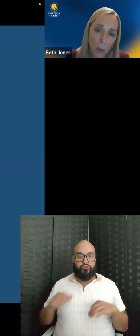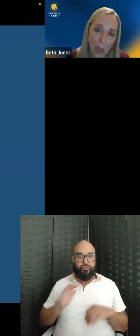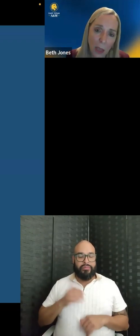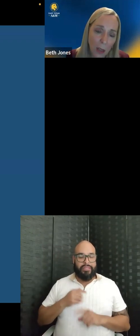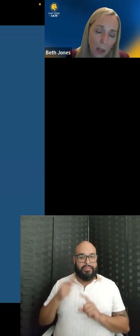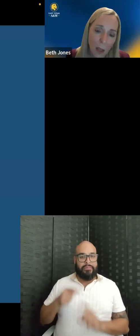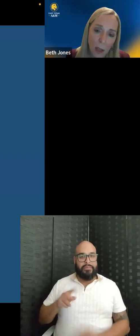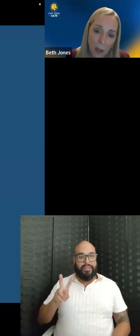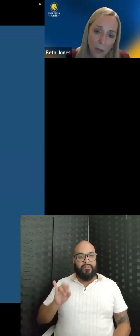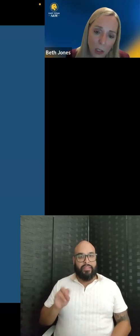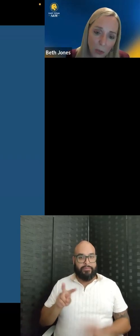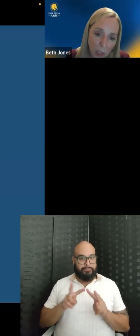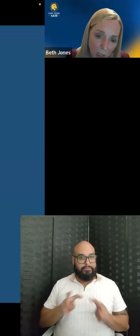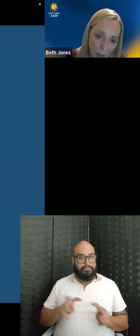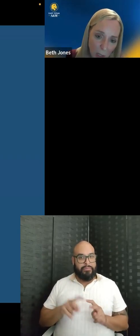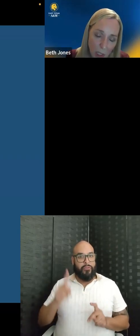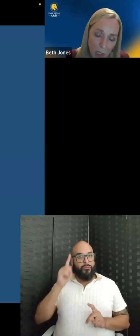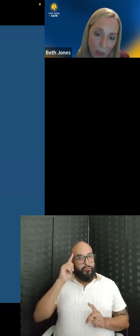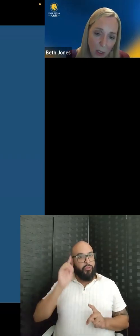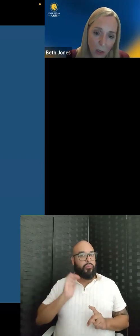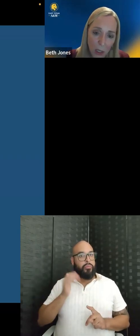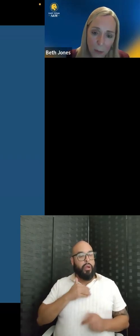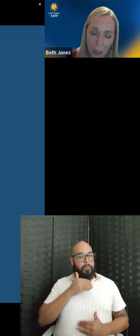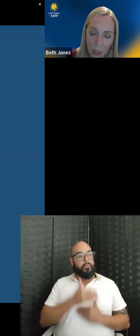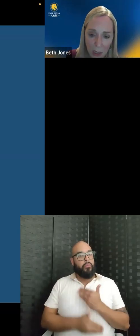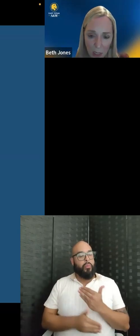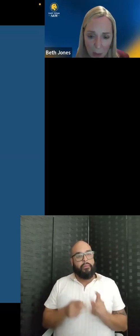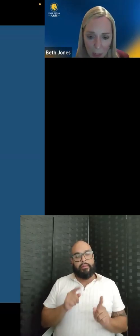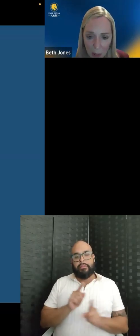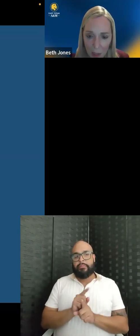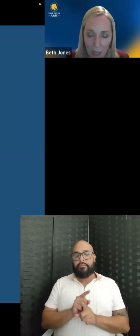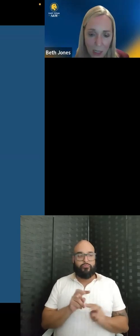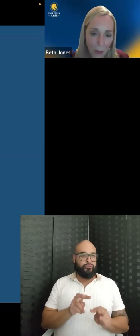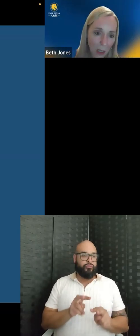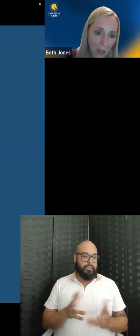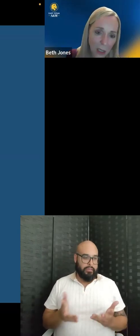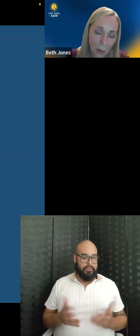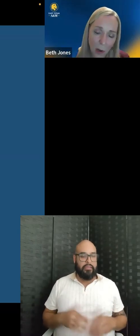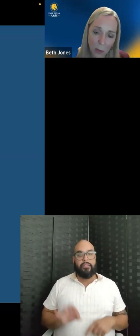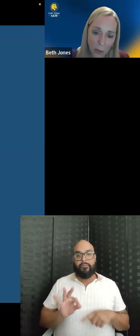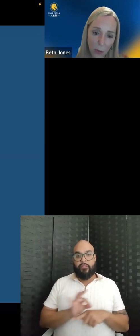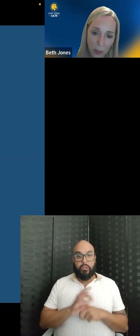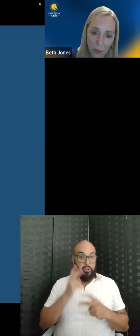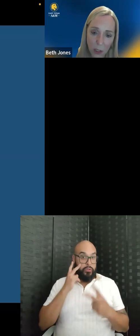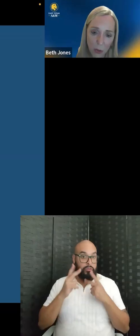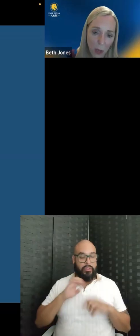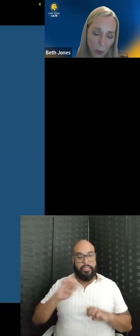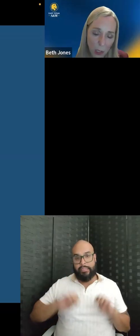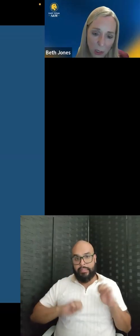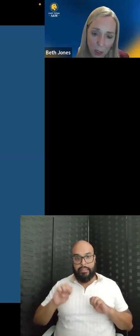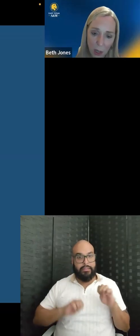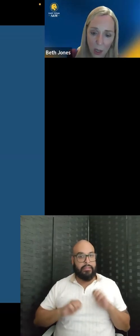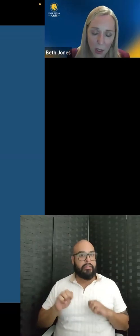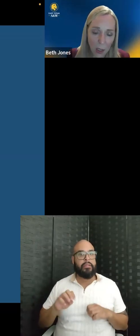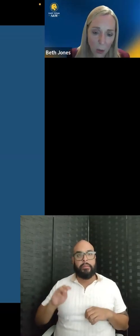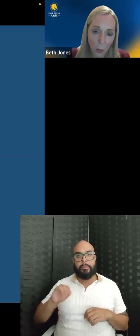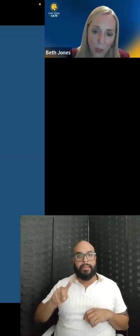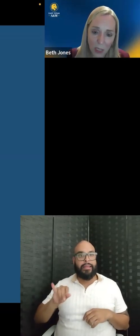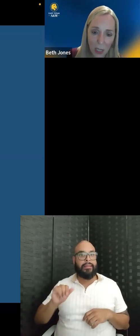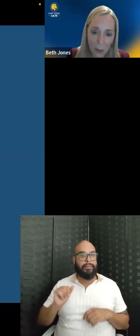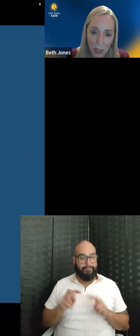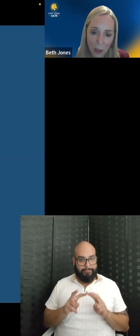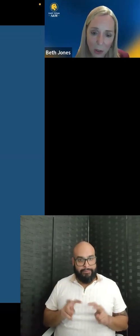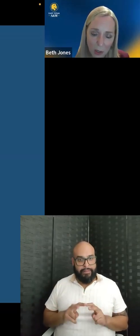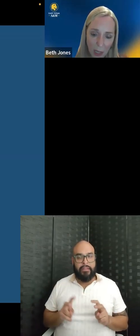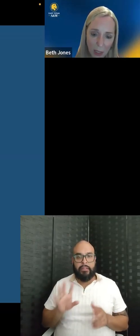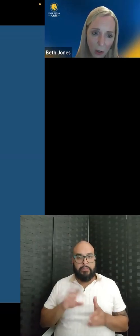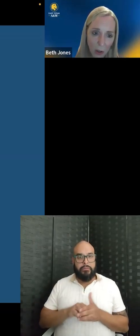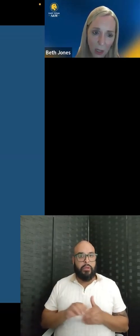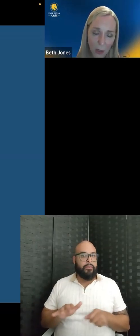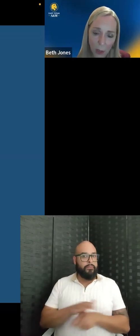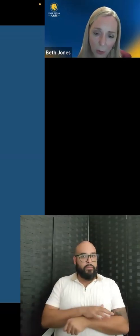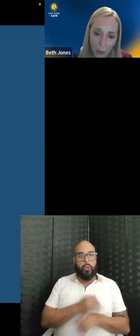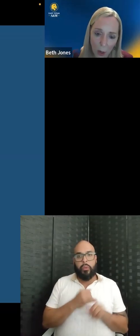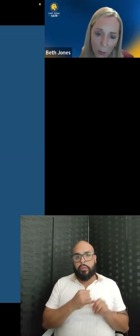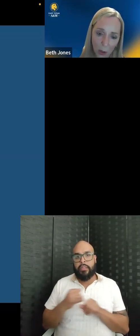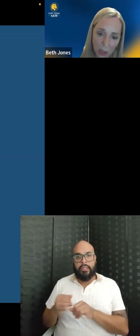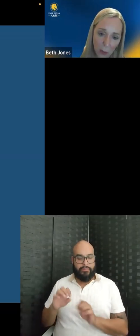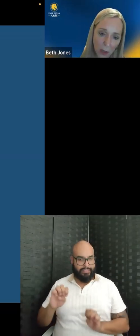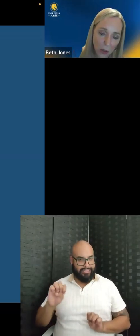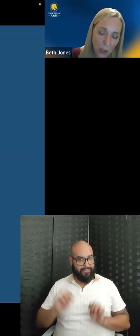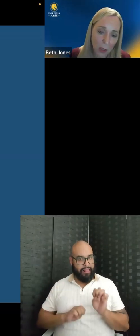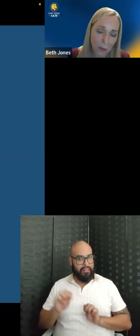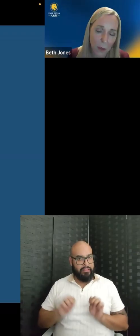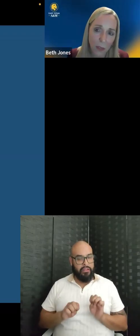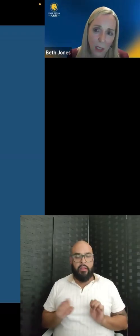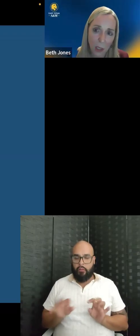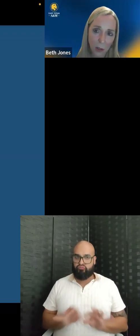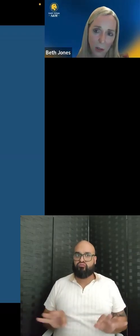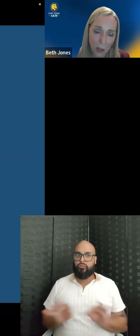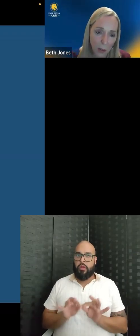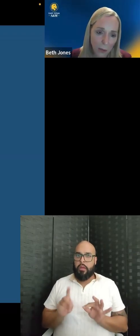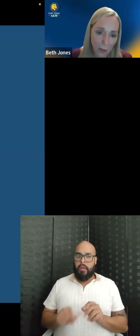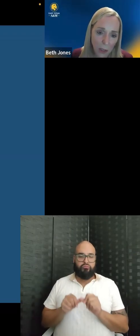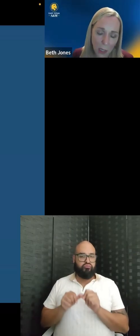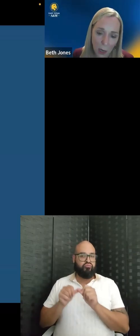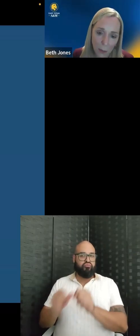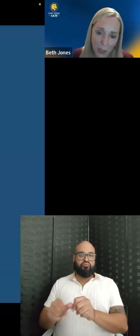So that functional vision evaluation and learning media assessment that has to be done as part of a full individual evaluation, you know, we need to keep making sure that that's current as we go through our progress monitoring of the tiers of RTI.